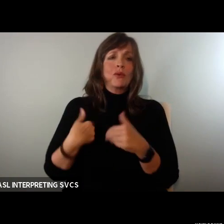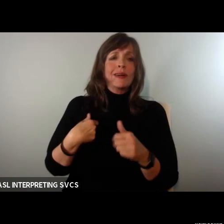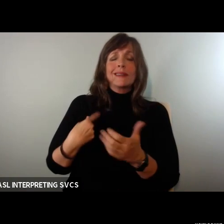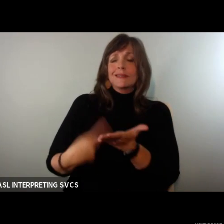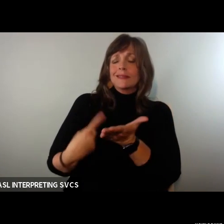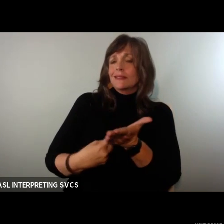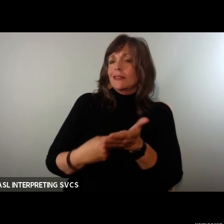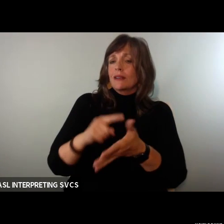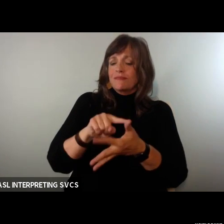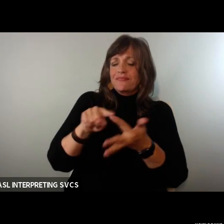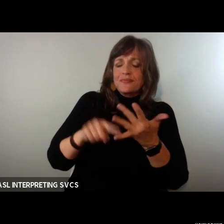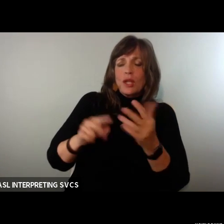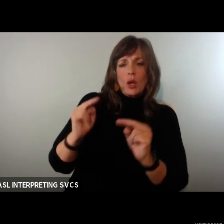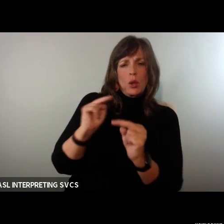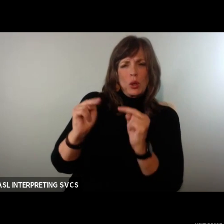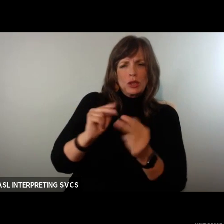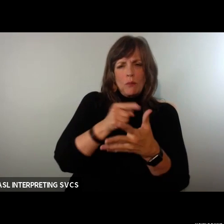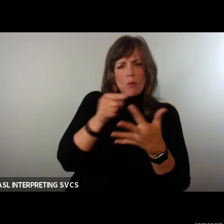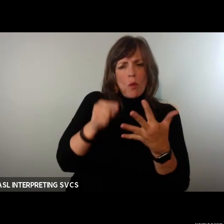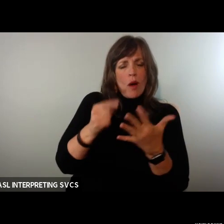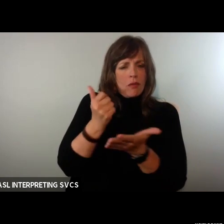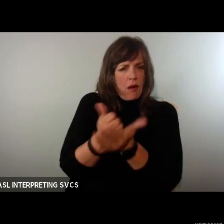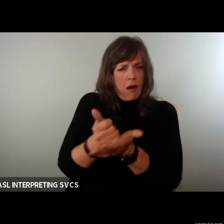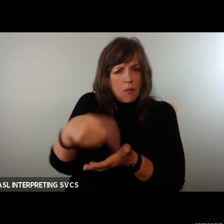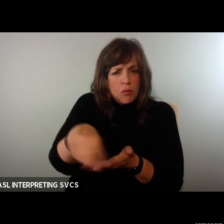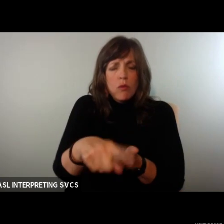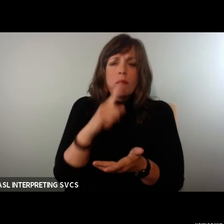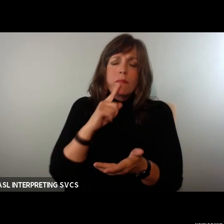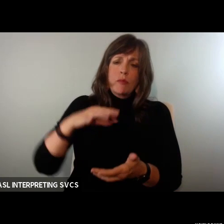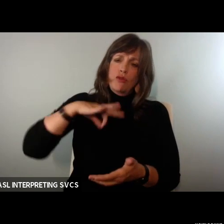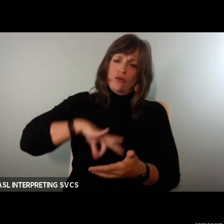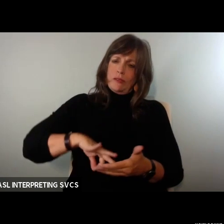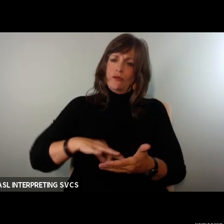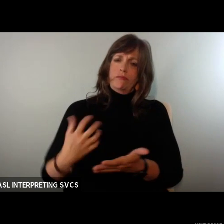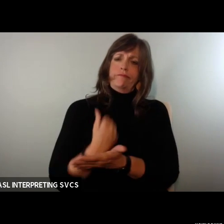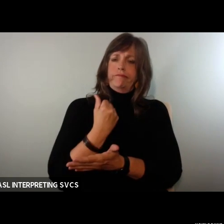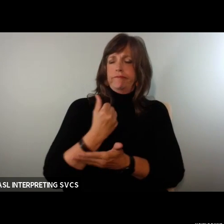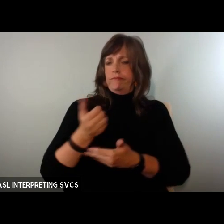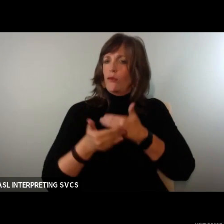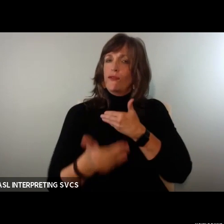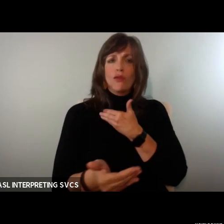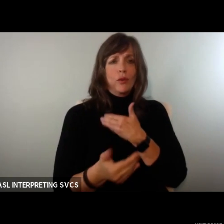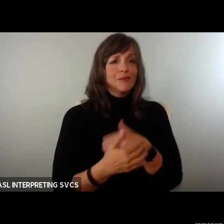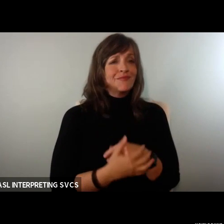that are helpful for you and what you're doing and might be useful moving forward. So let's talk a little bit